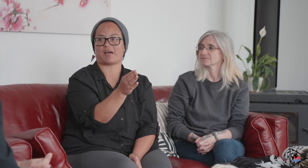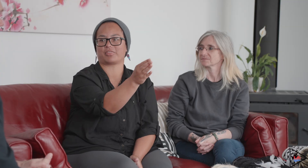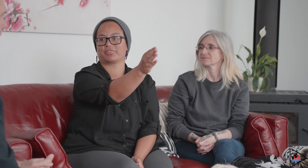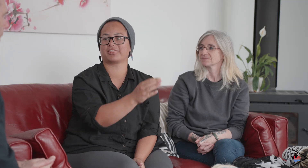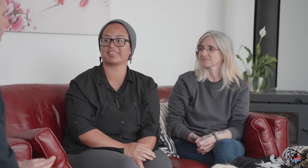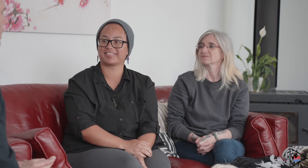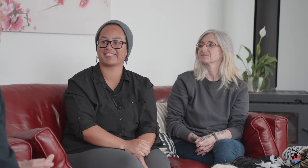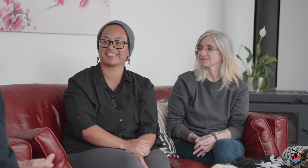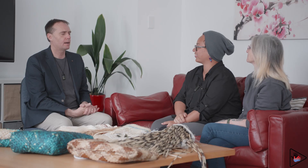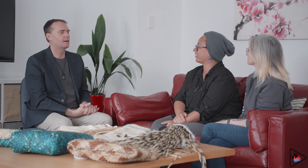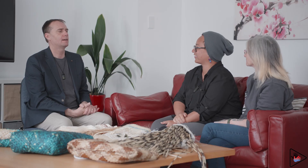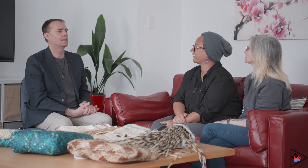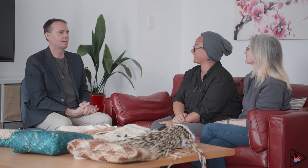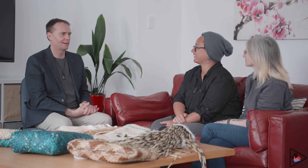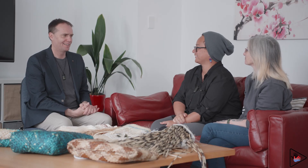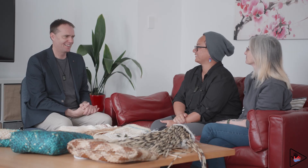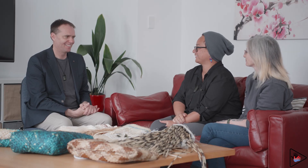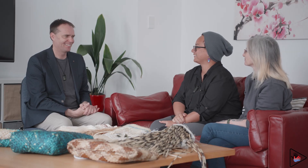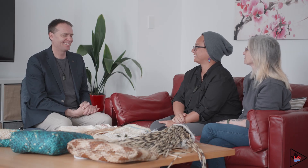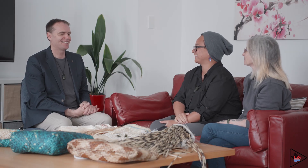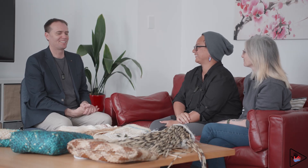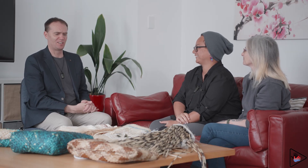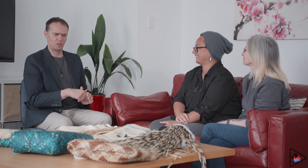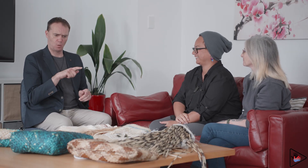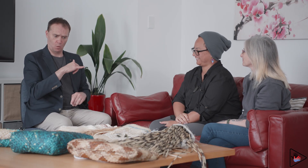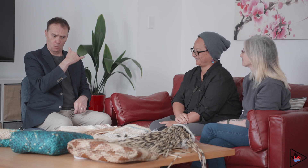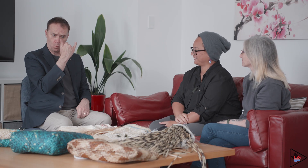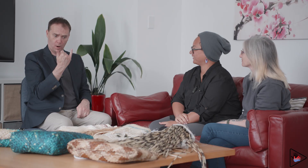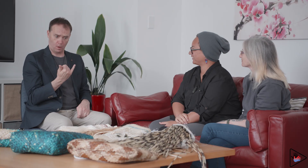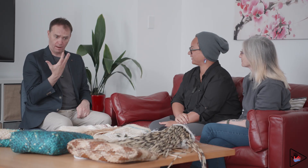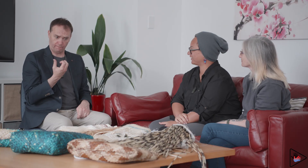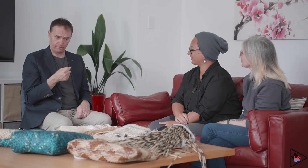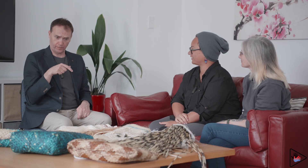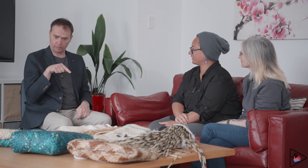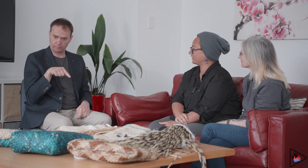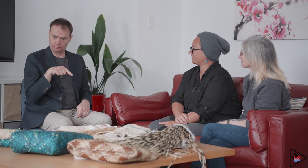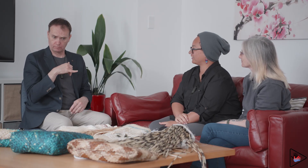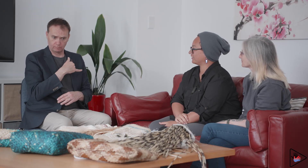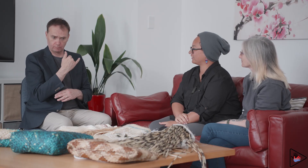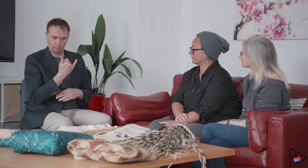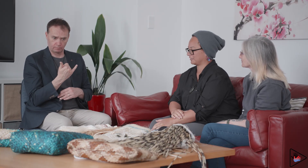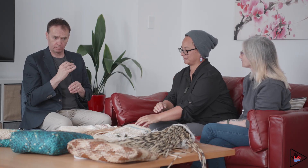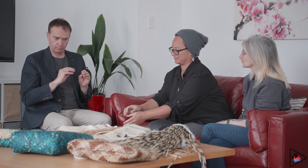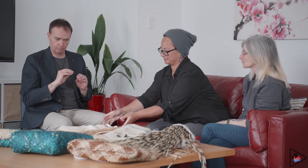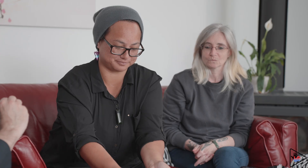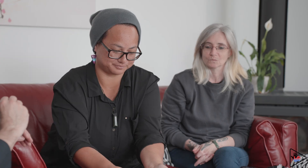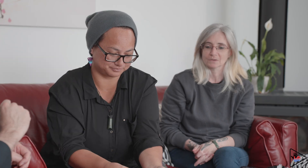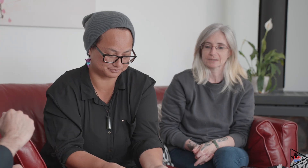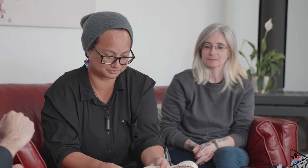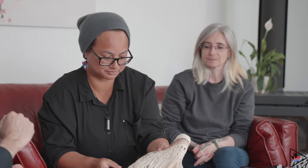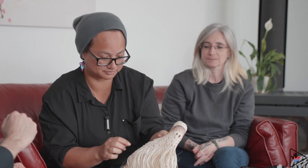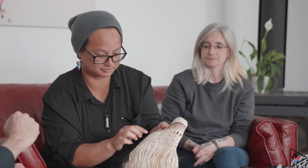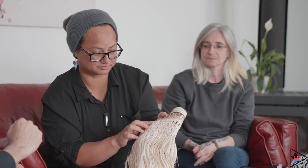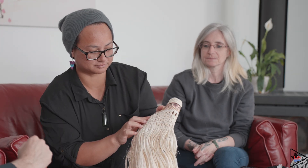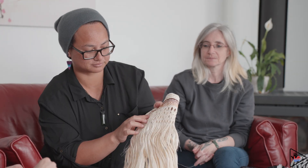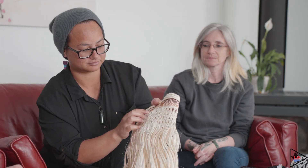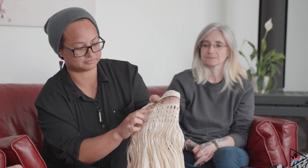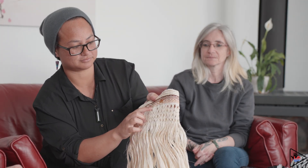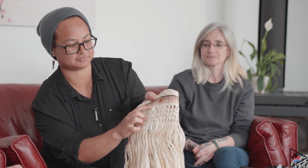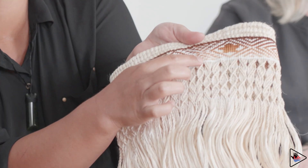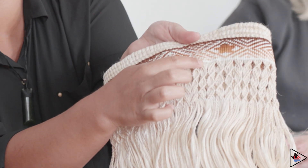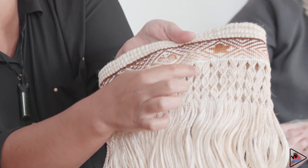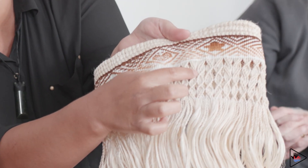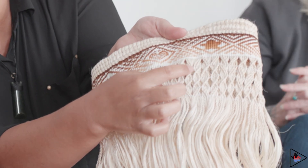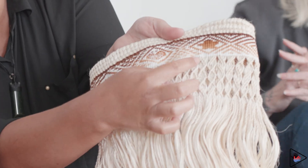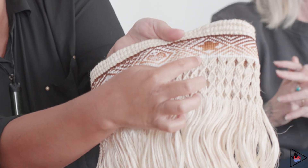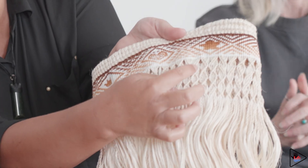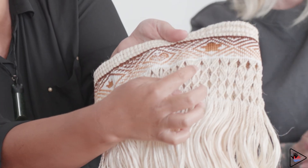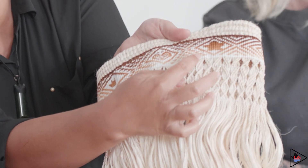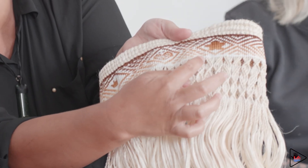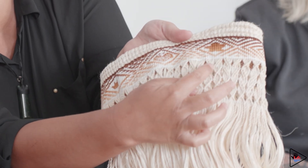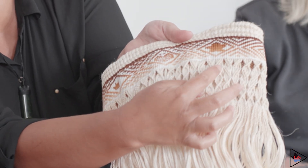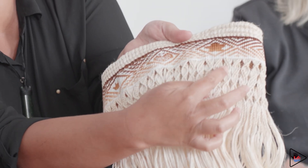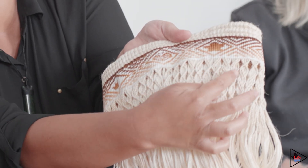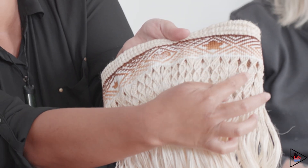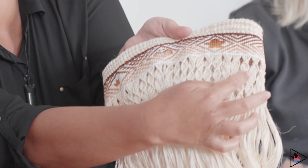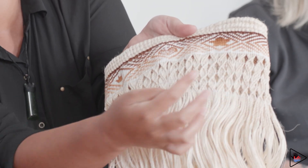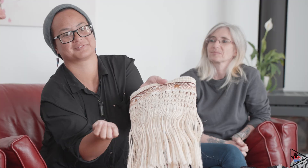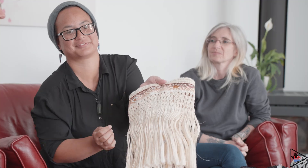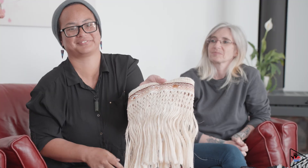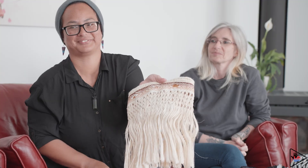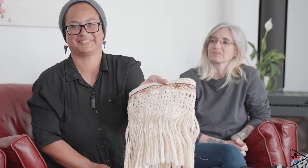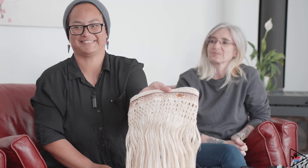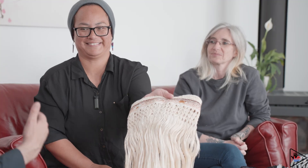and taken in the right direction. Oh, I see. Do you have a whale pattern on your cloak? Yes. Here.